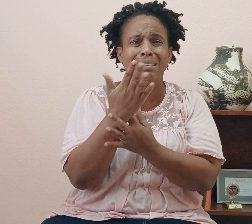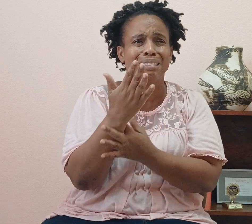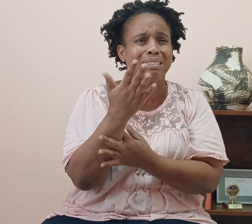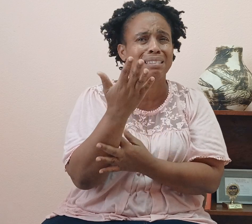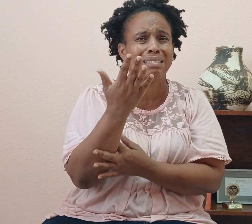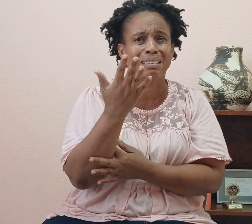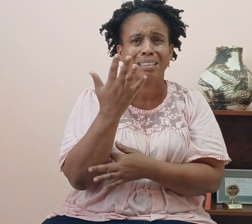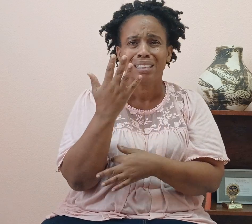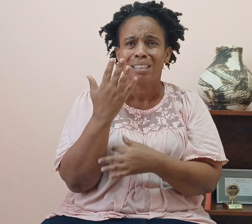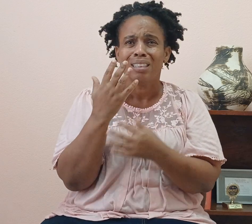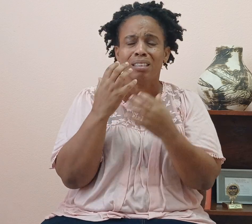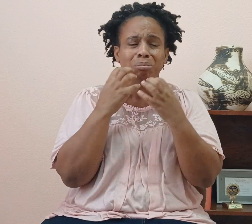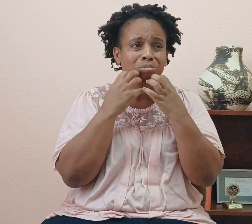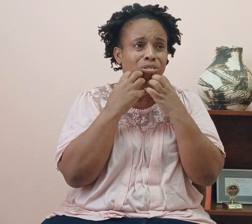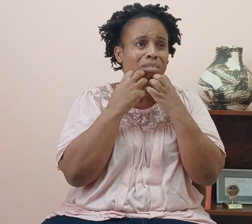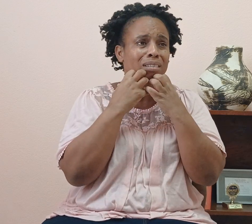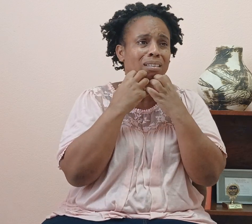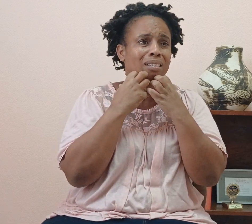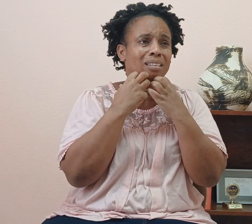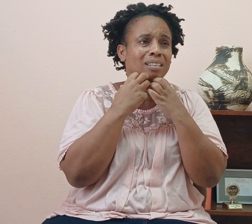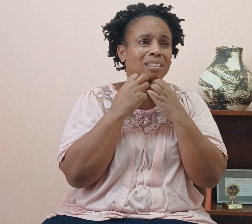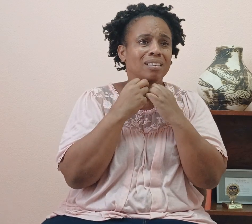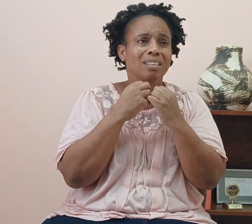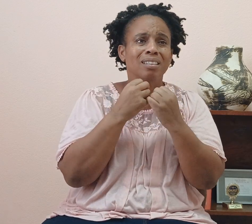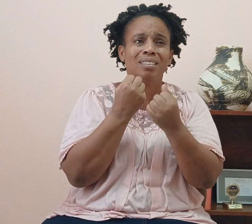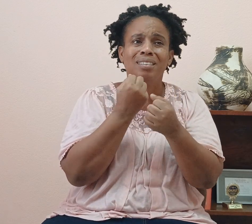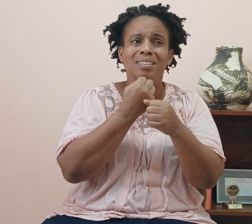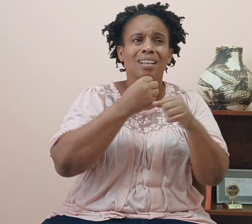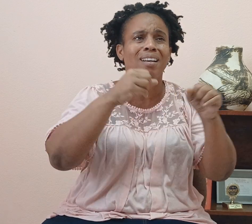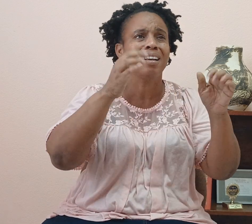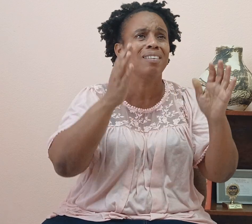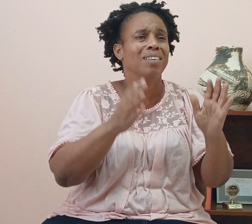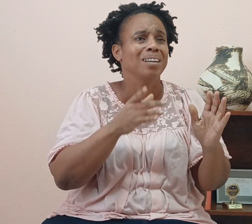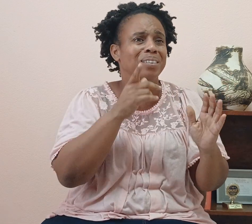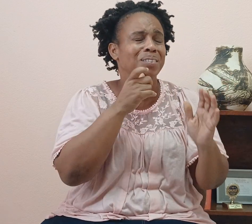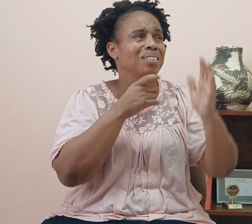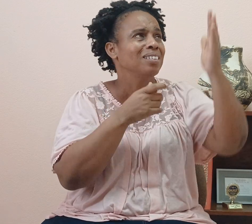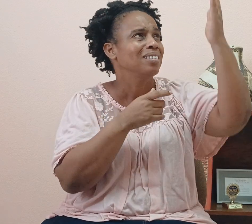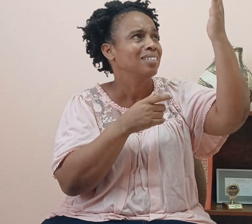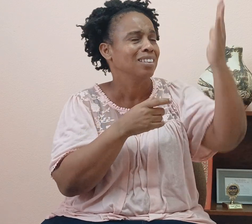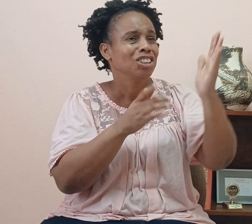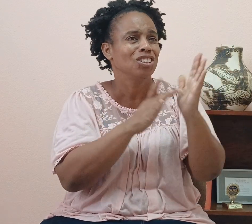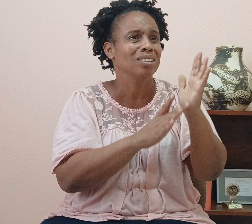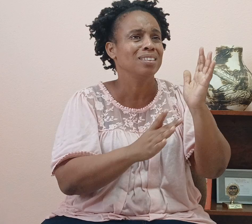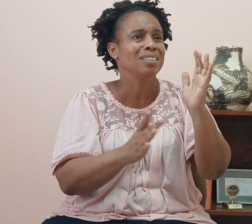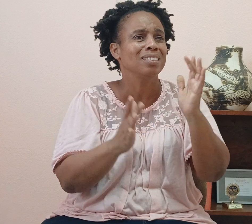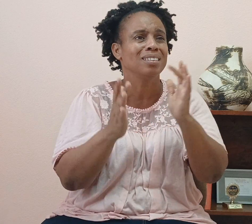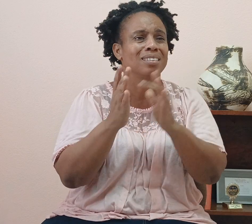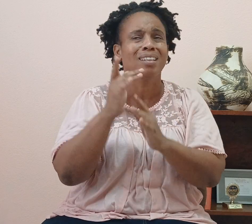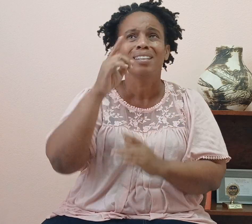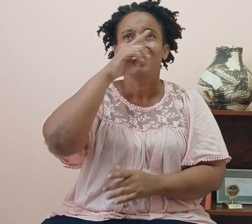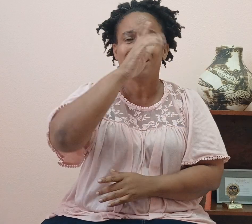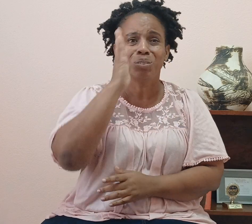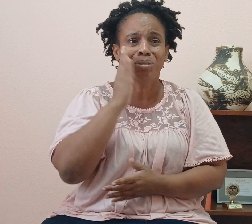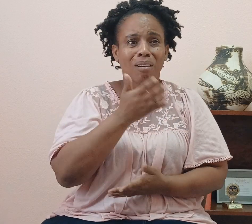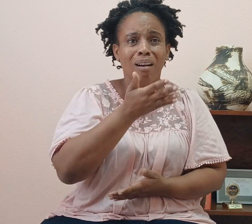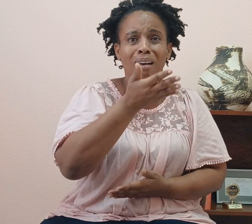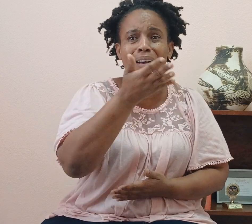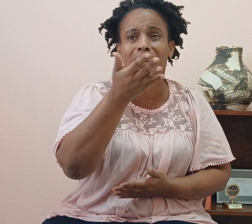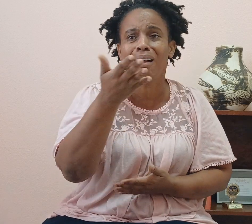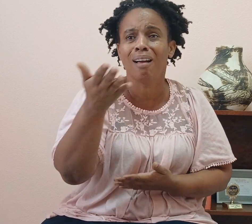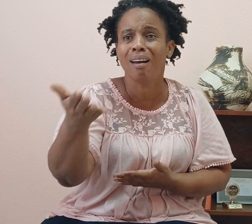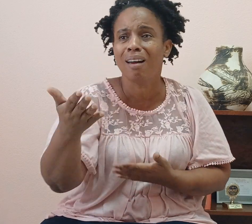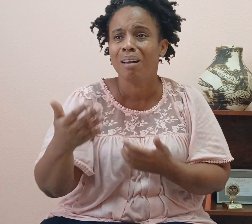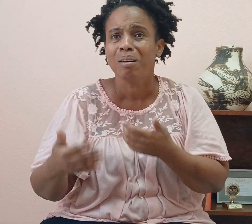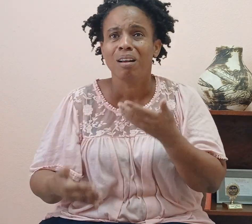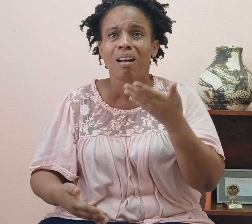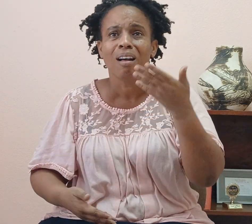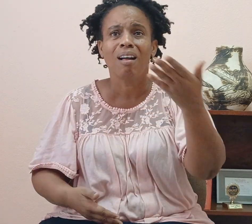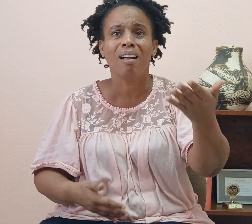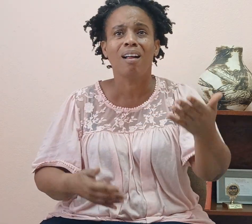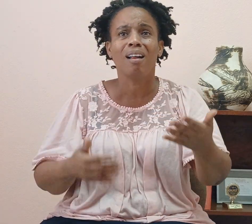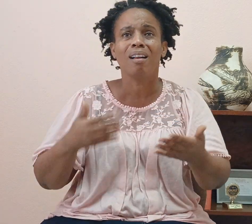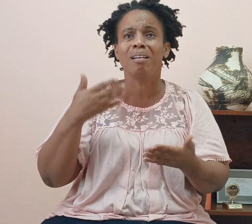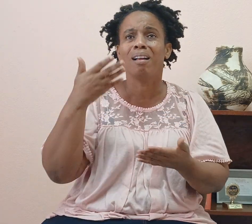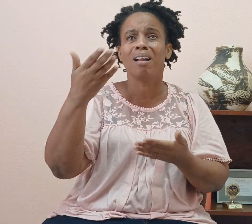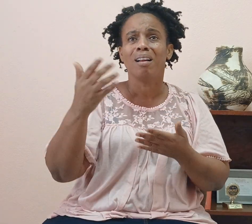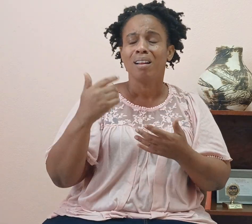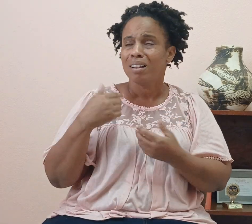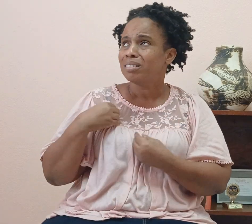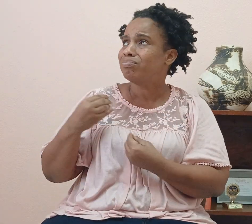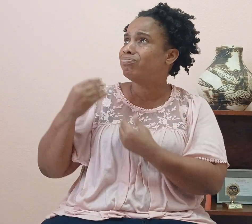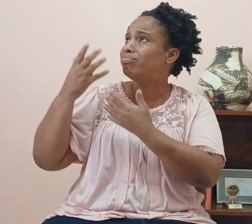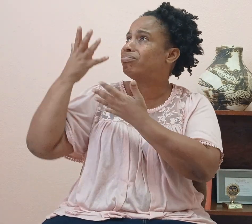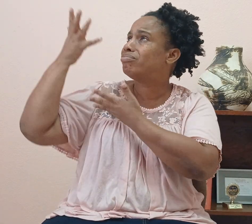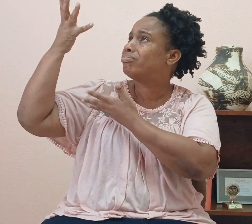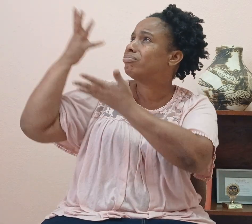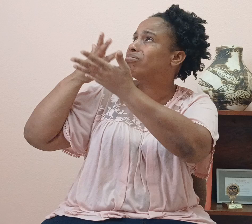Precious Savior, still our refuge-- take it to the Lord in prayer!